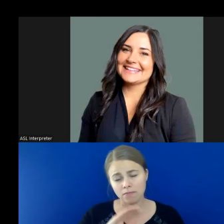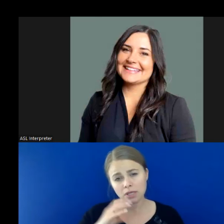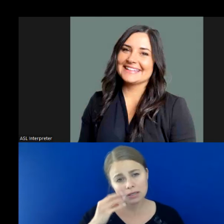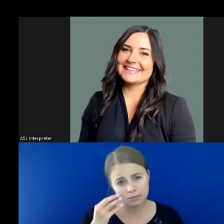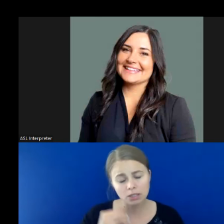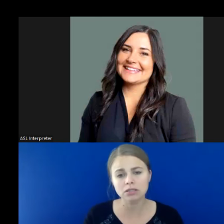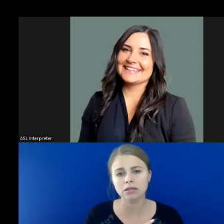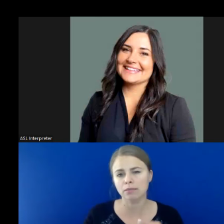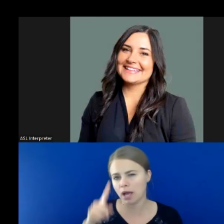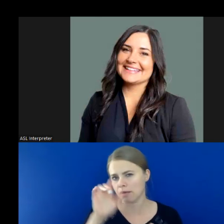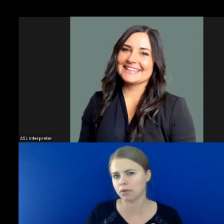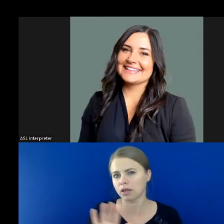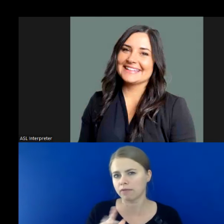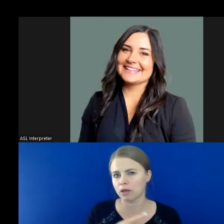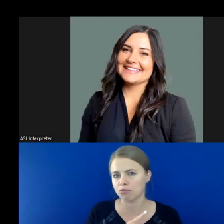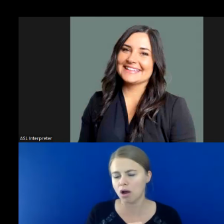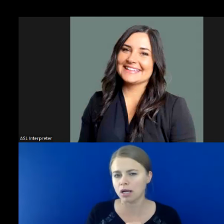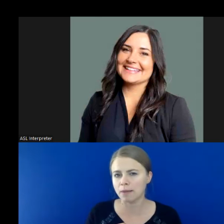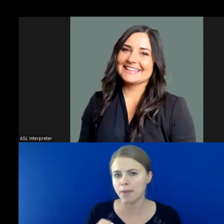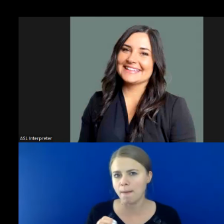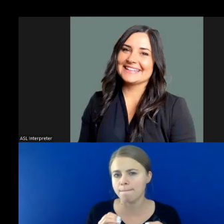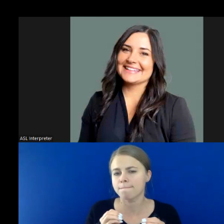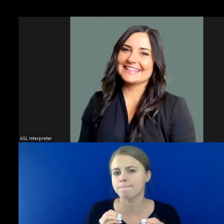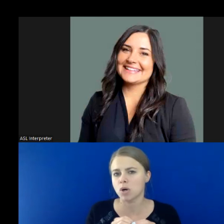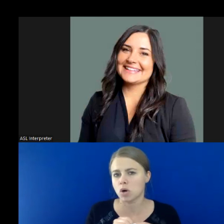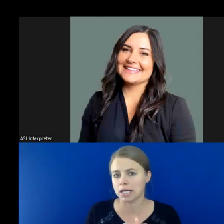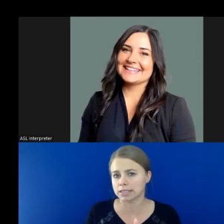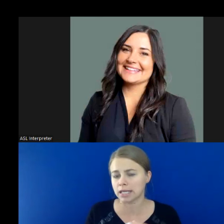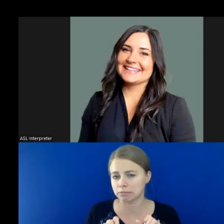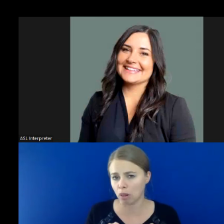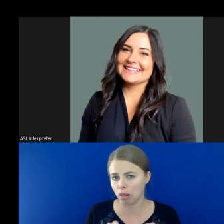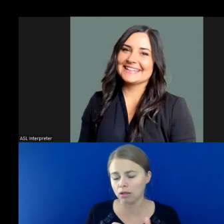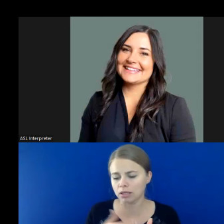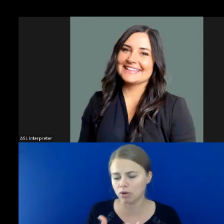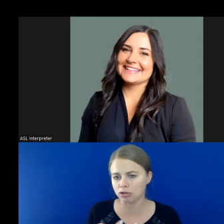They had to prove they were a student by logging